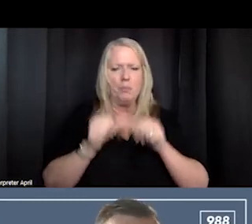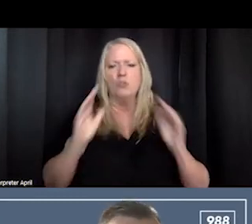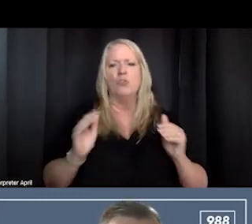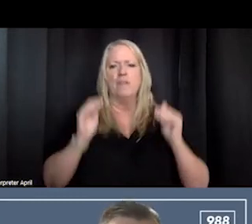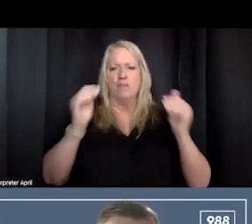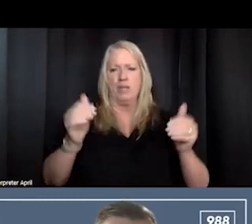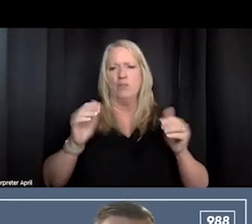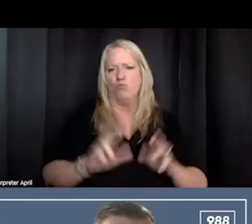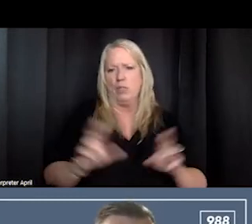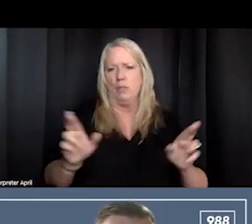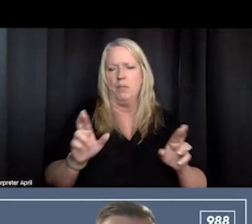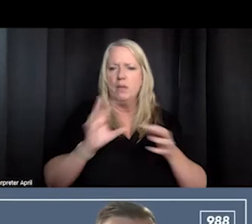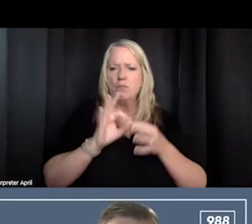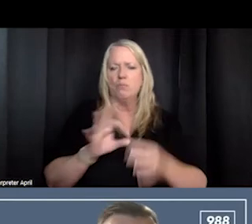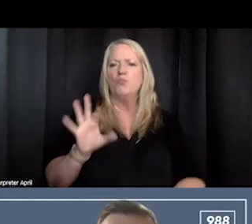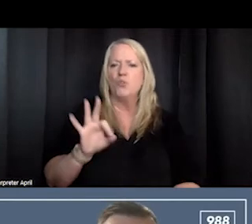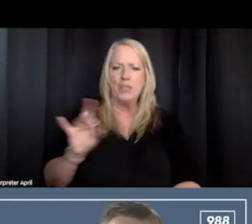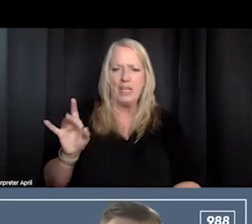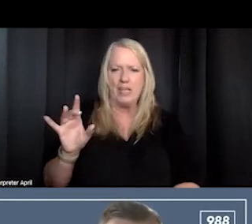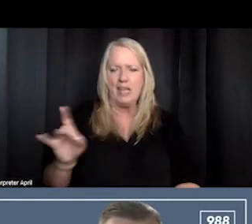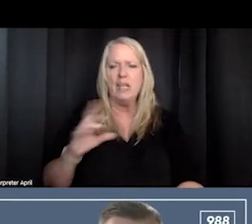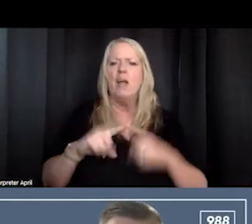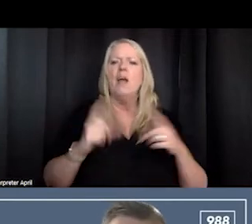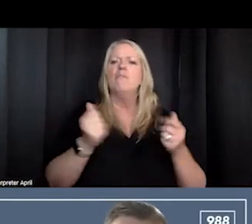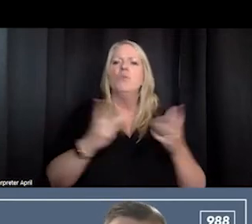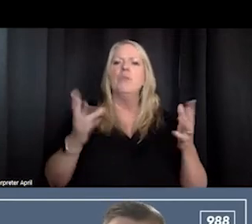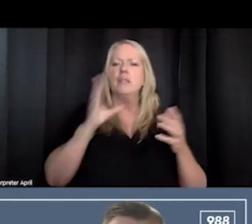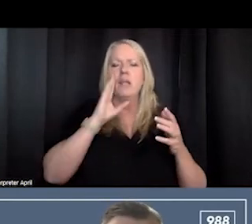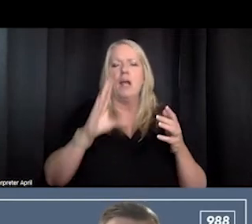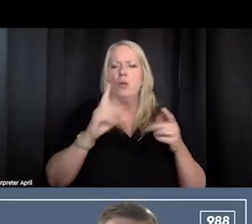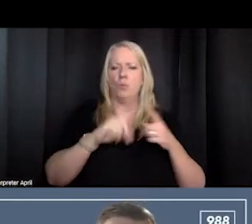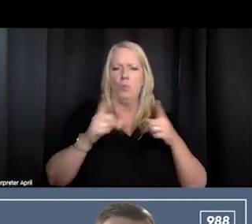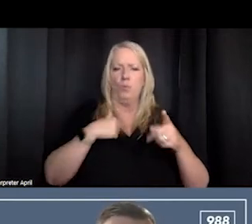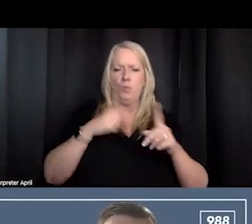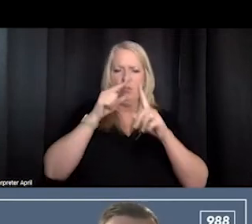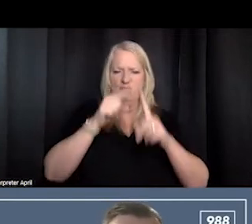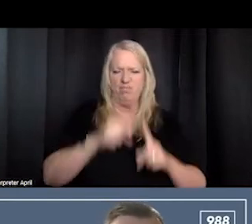WITH RESPECT TO 988 IMPLEMENTATION. A FEW THINGS I WILL HIGHLIGHT WITHIN THAT CONVERSATION. ONE IS